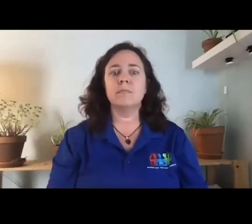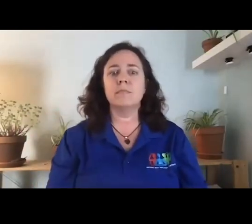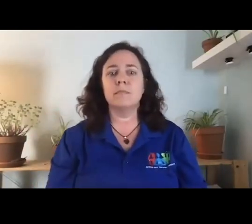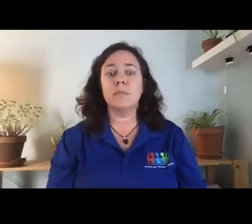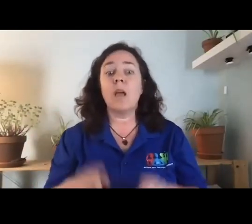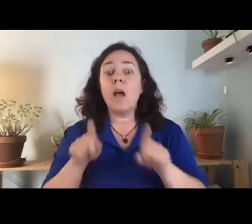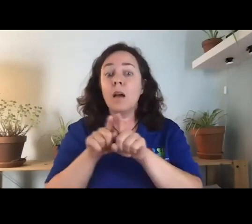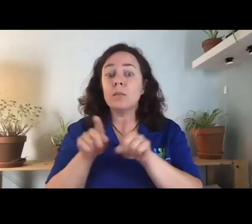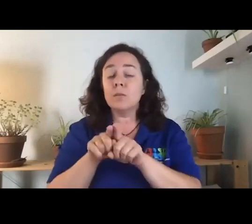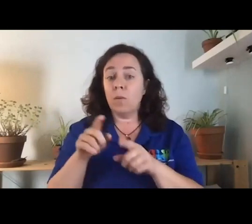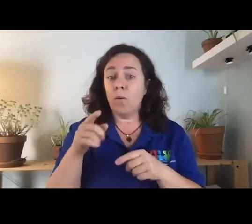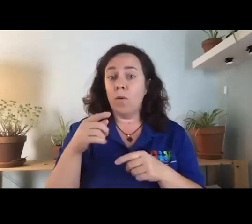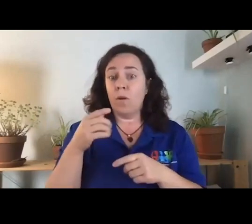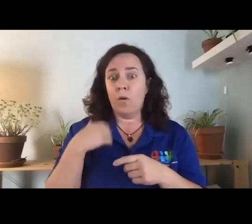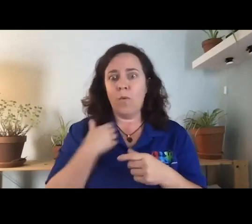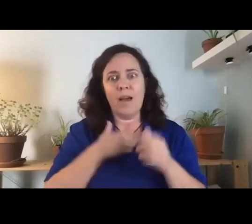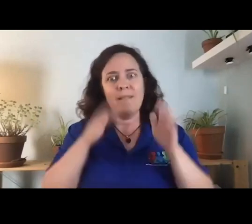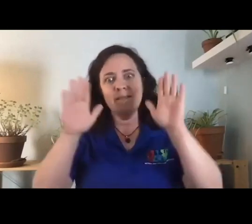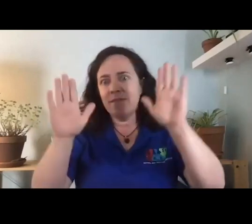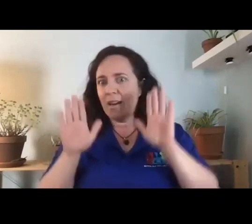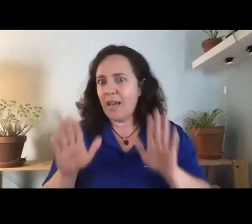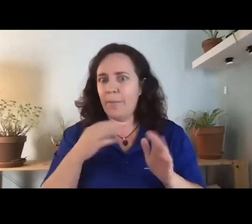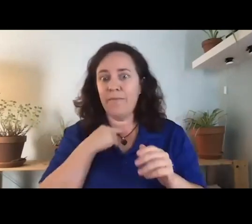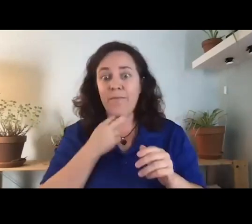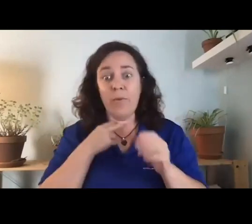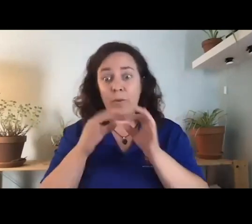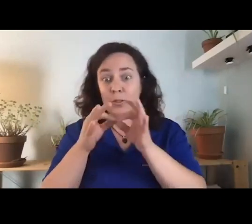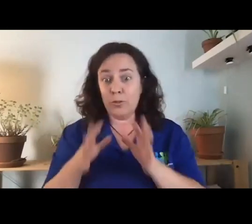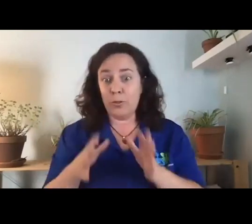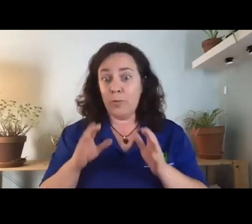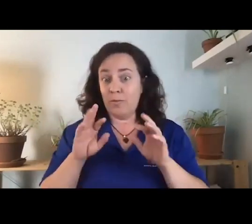than a mobile device.